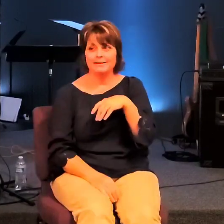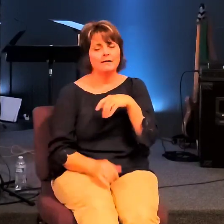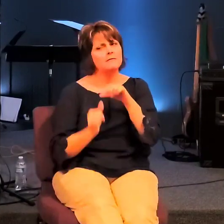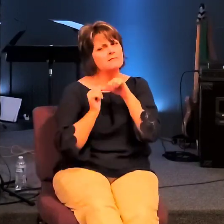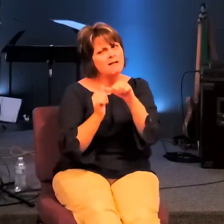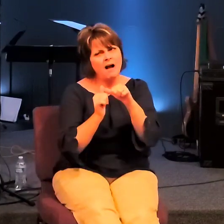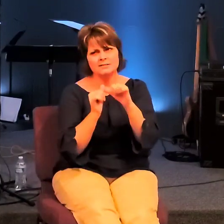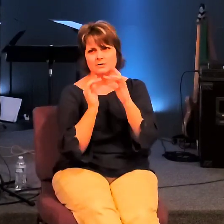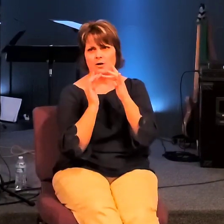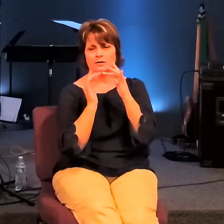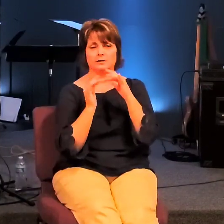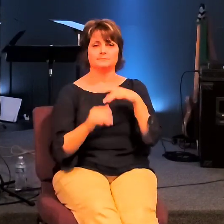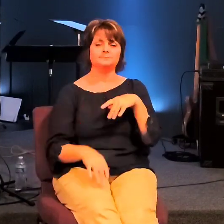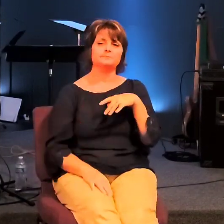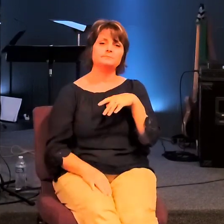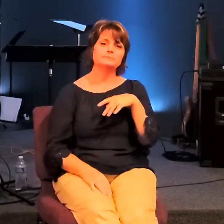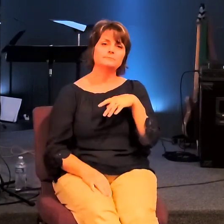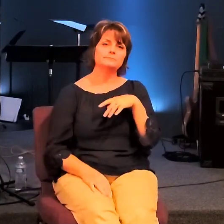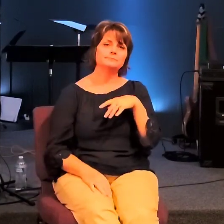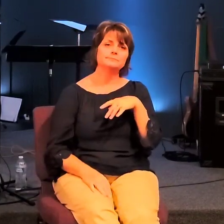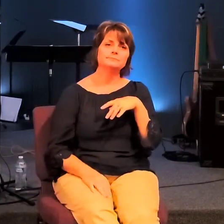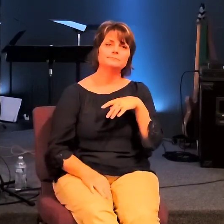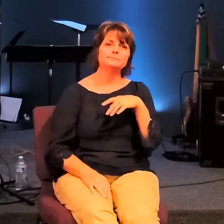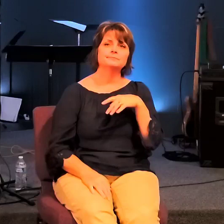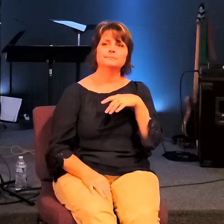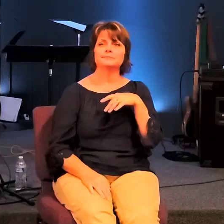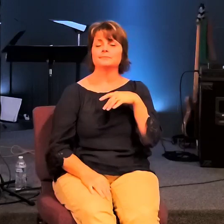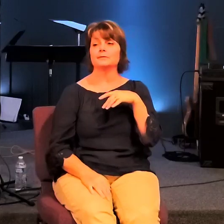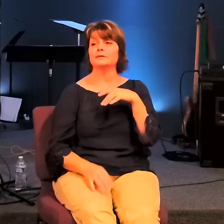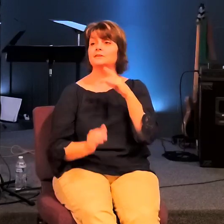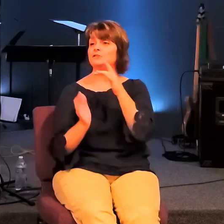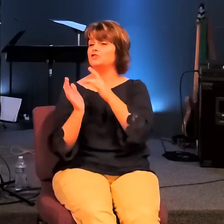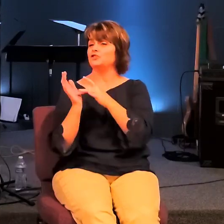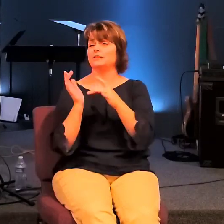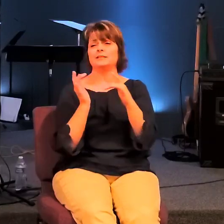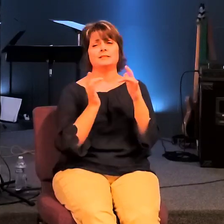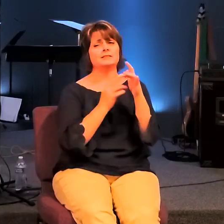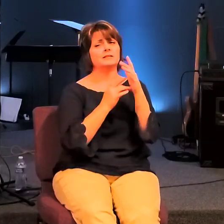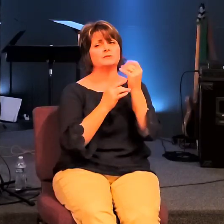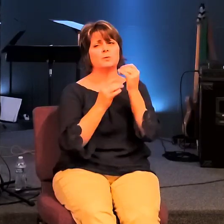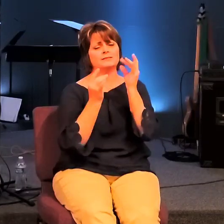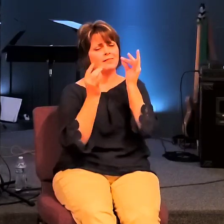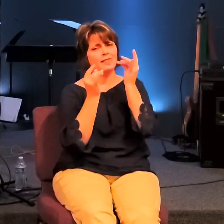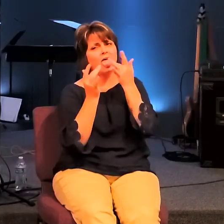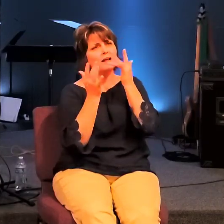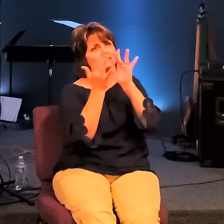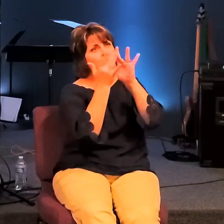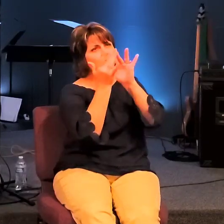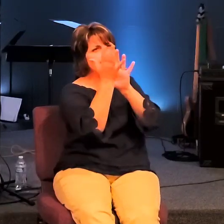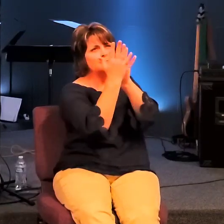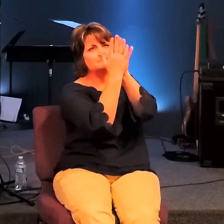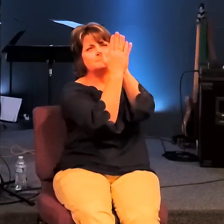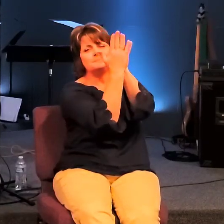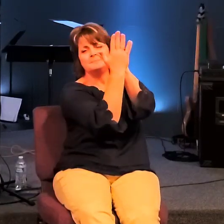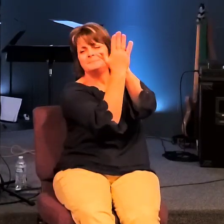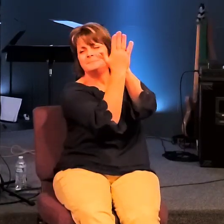email there were in constant contact will Jesus was in constant contact and that's the